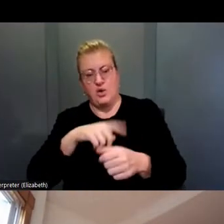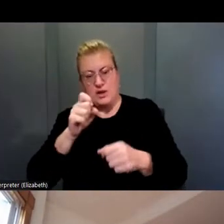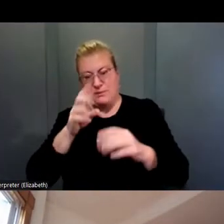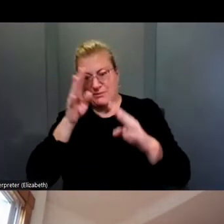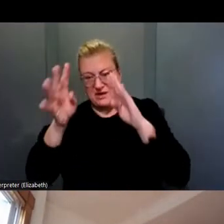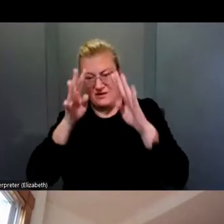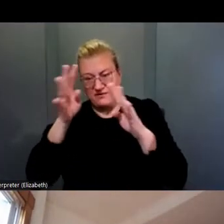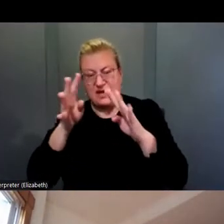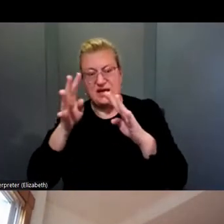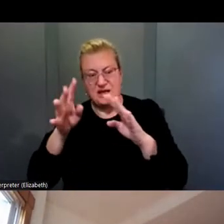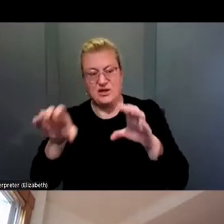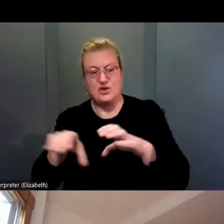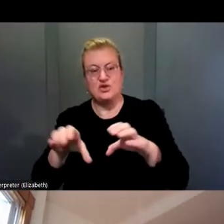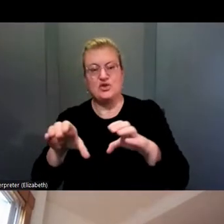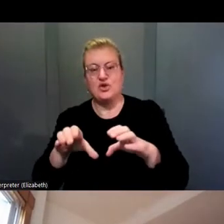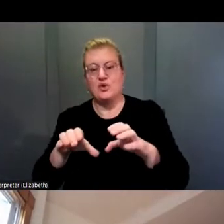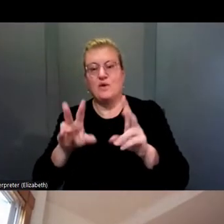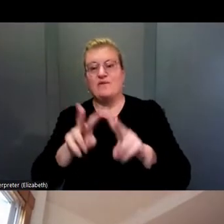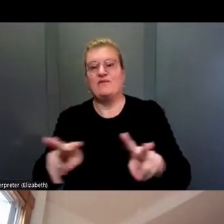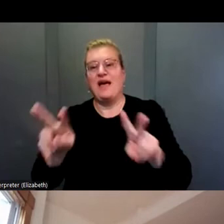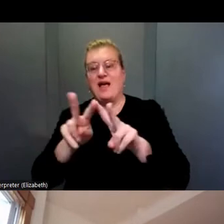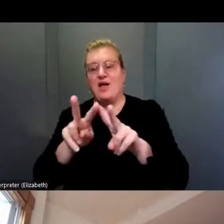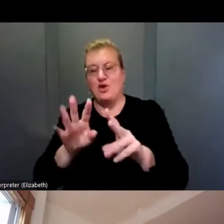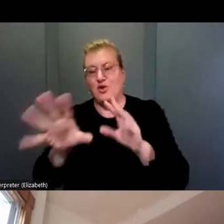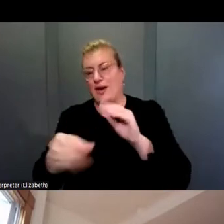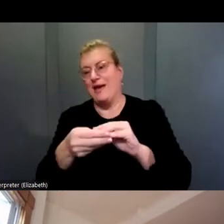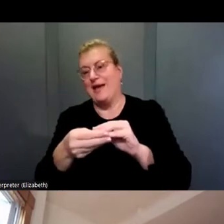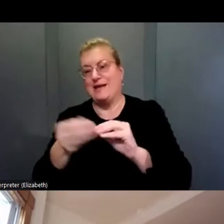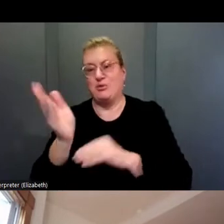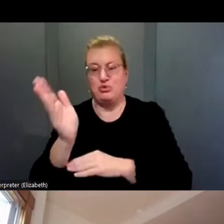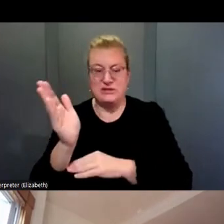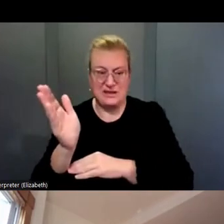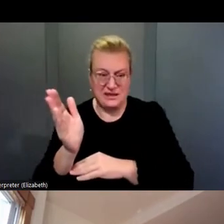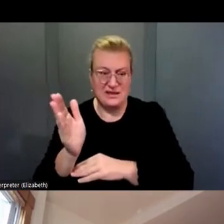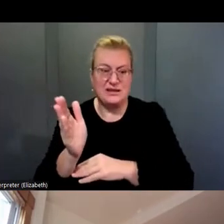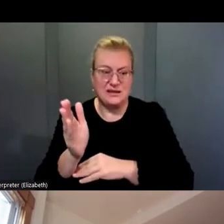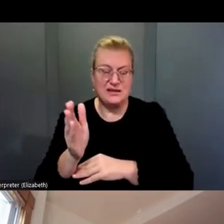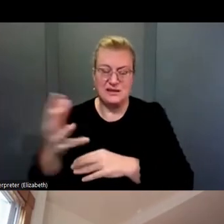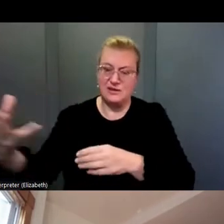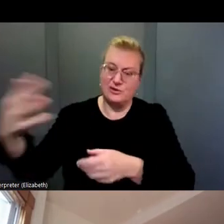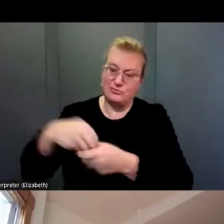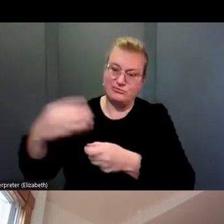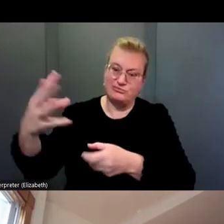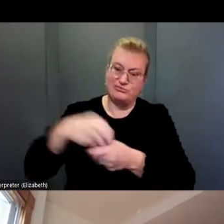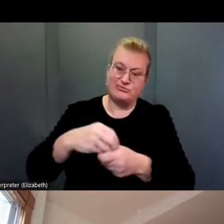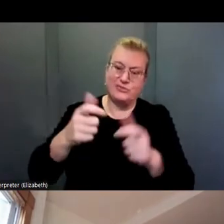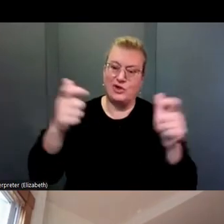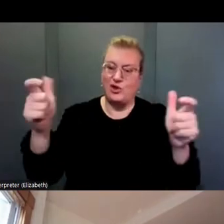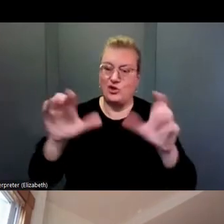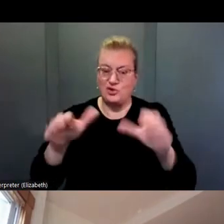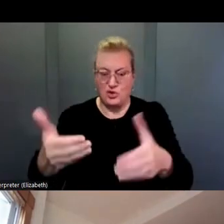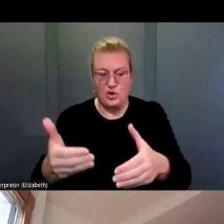and do what I call value added presenting to bring in some of the larger groups. So we will give artists as much money as we can,